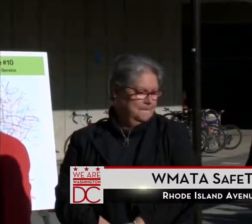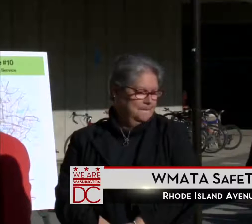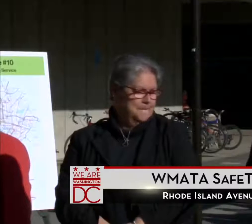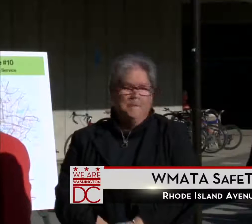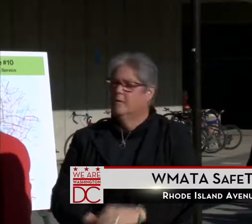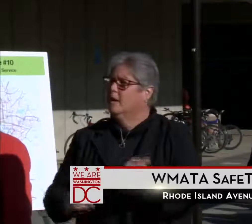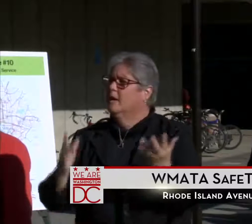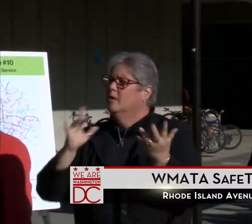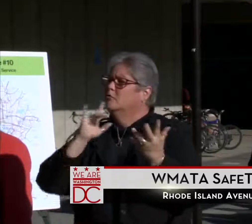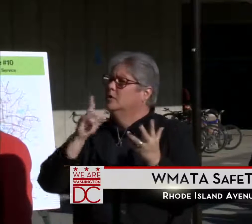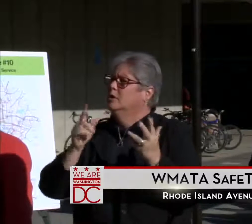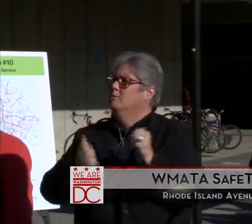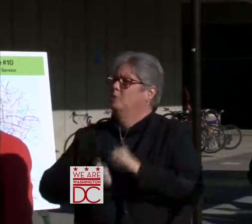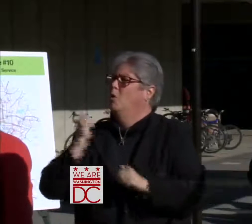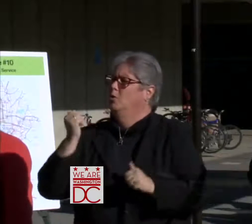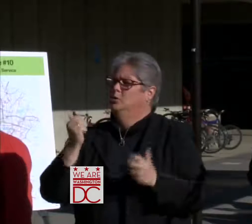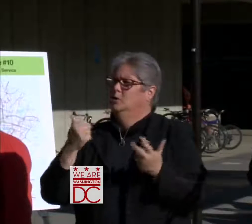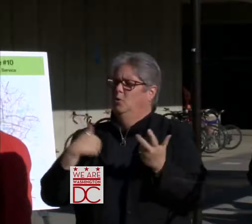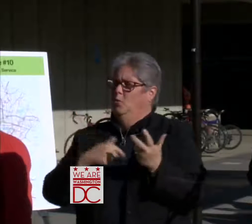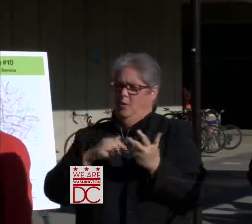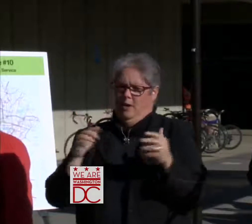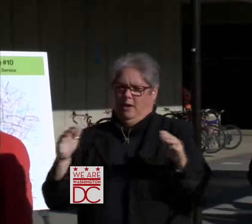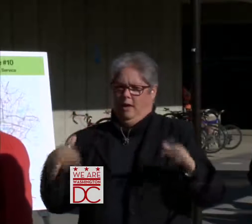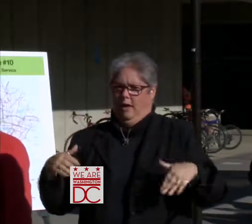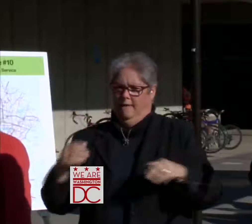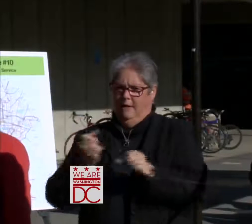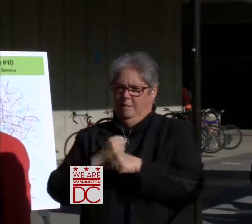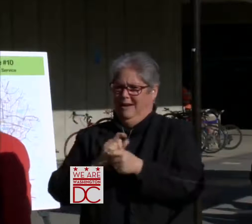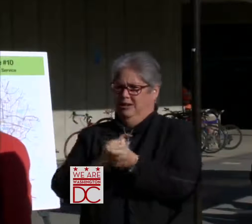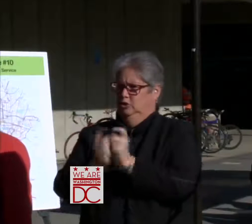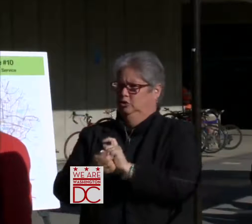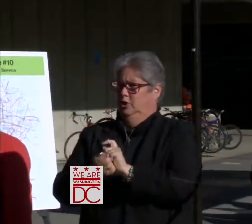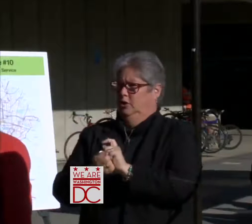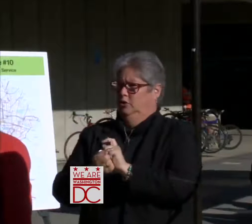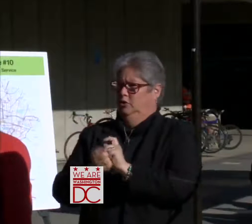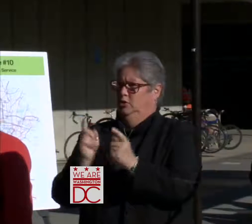FOR THE MOST PART, WE HAVE NOT MADE CHANGES TO THE TRAFFIC